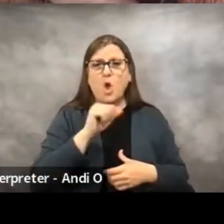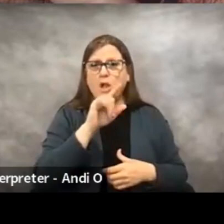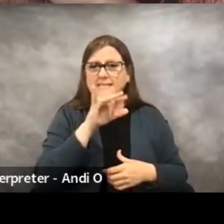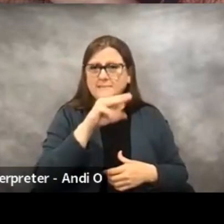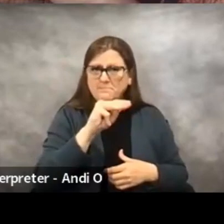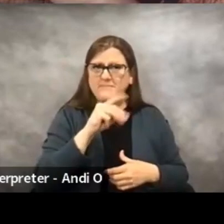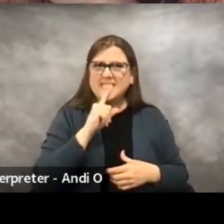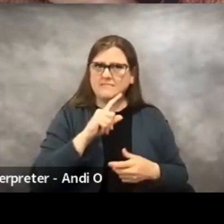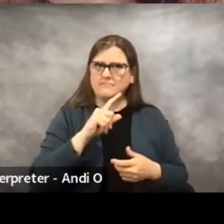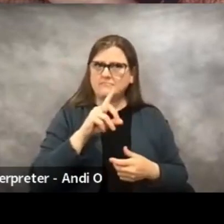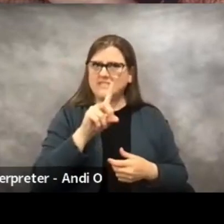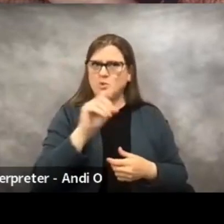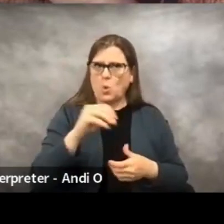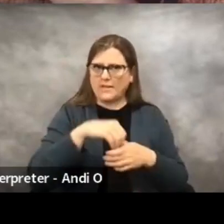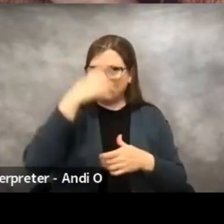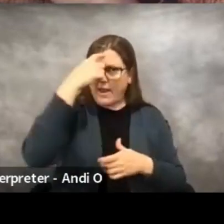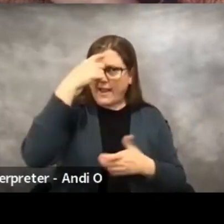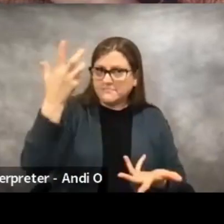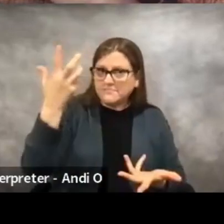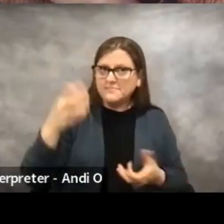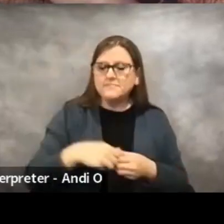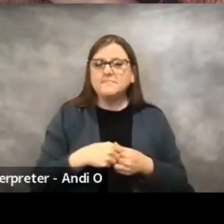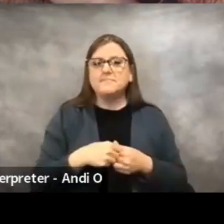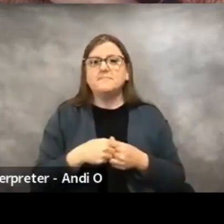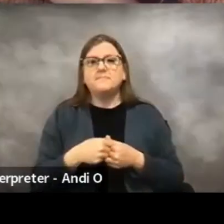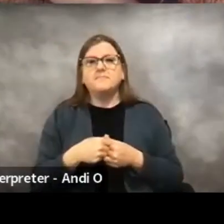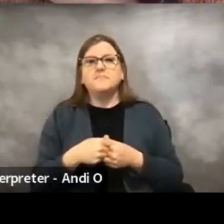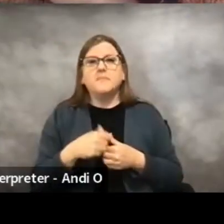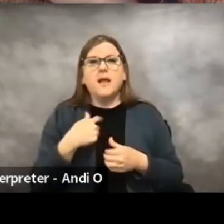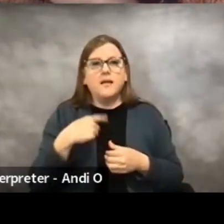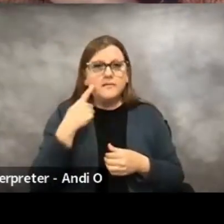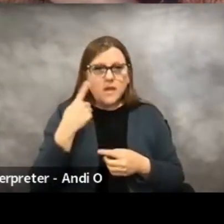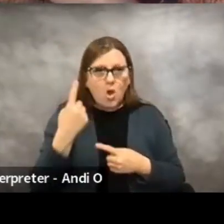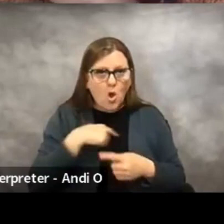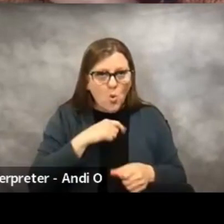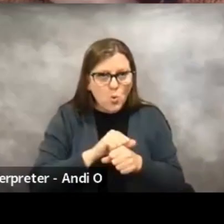brain. And, you know, I think about our work with adults to